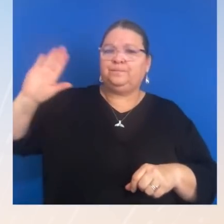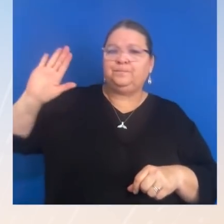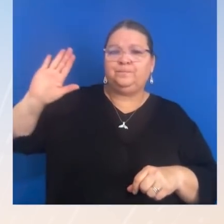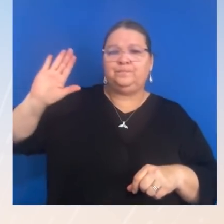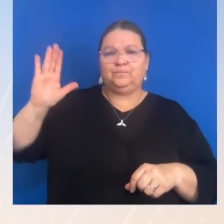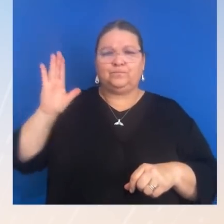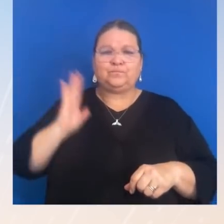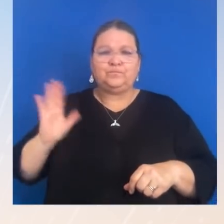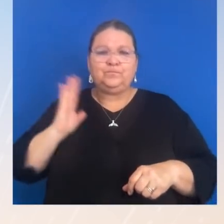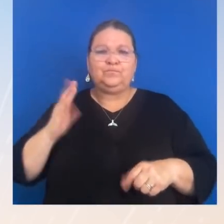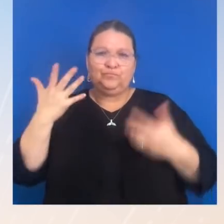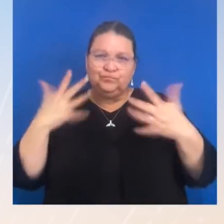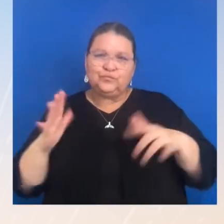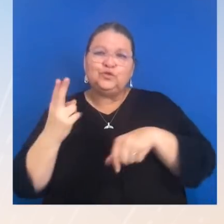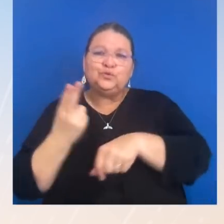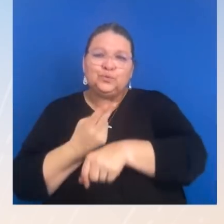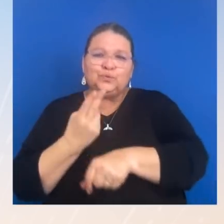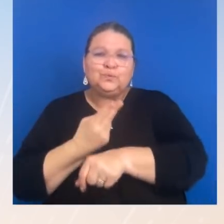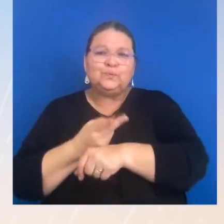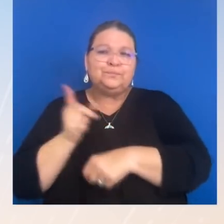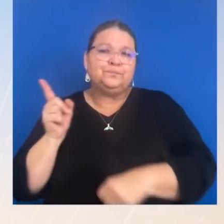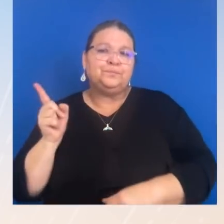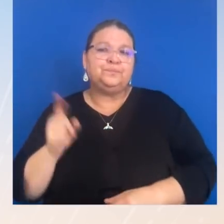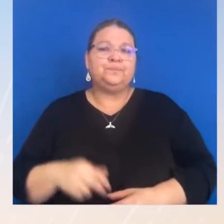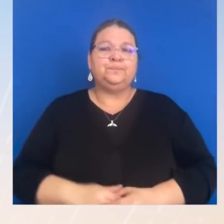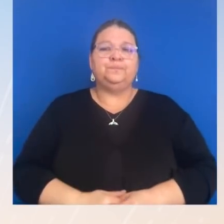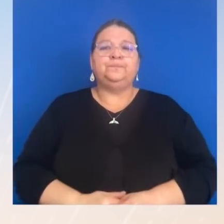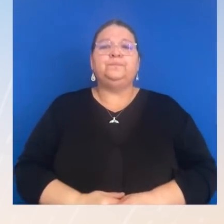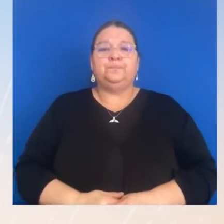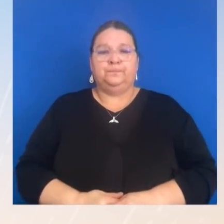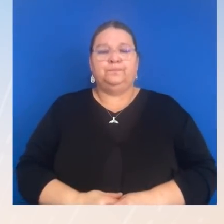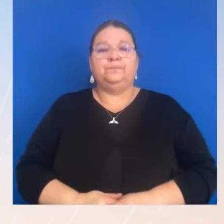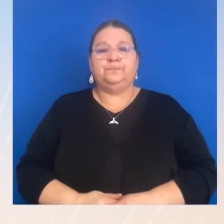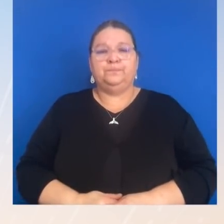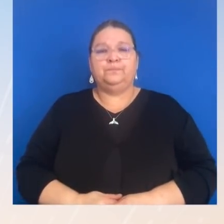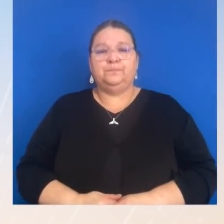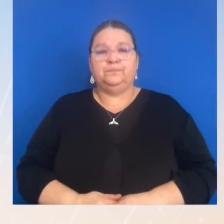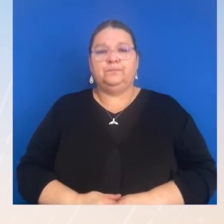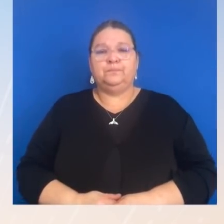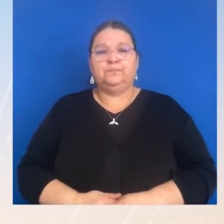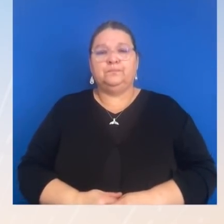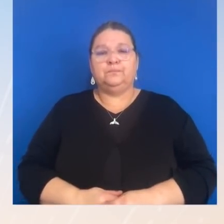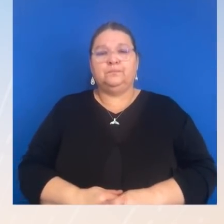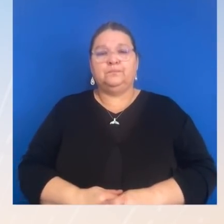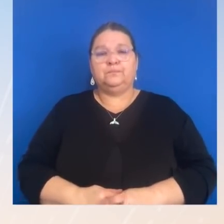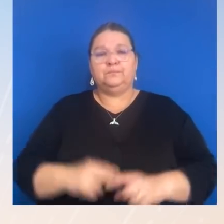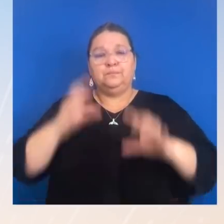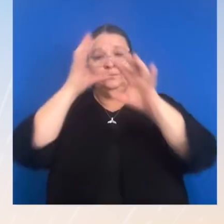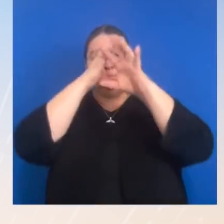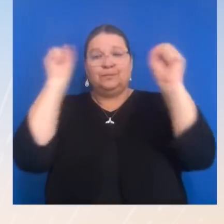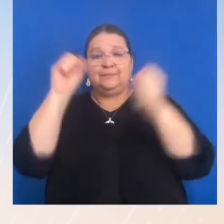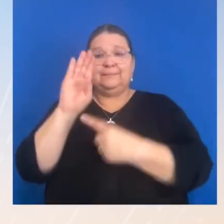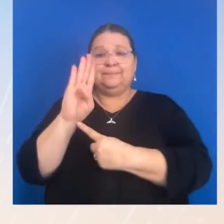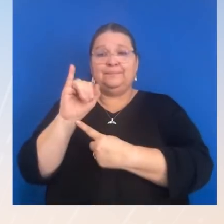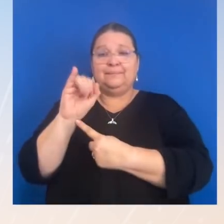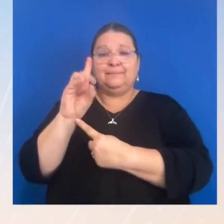his responsibility to them, of course, is before any other. What does he say to Vladimir Putin? If those at the head of the Russian government are considering that,